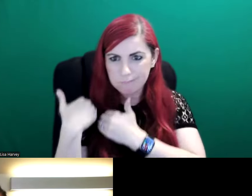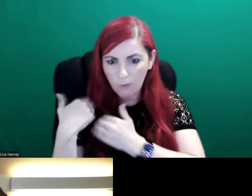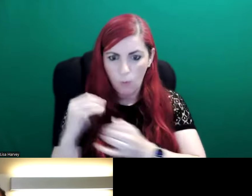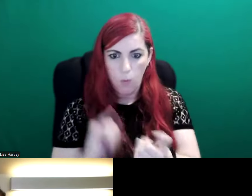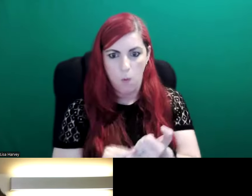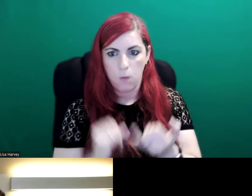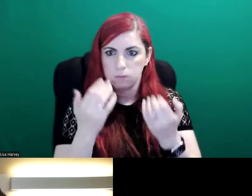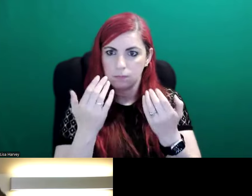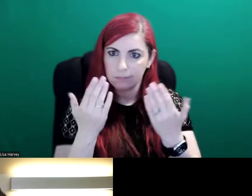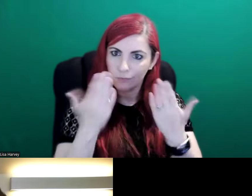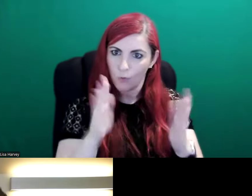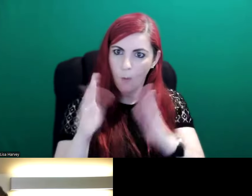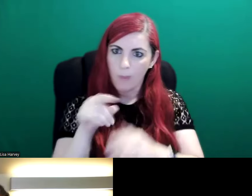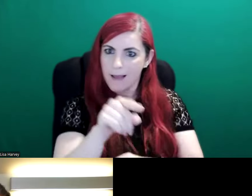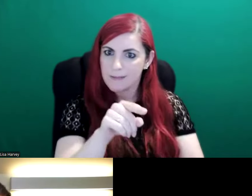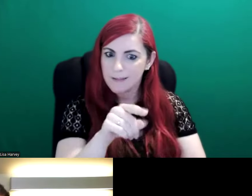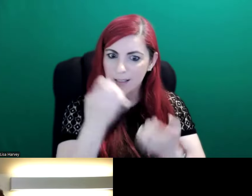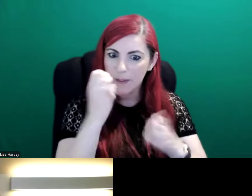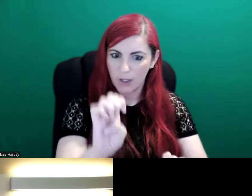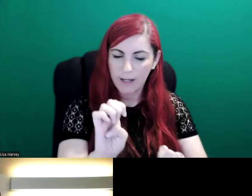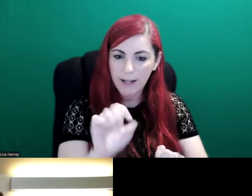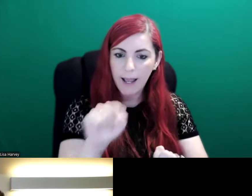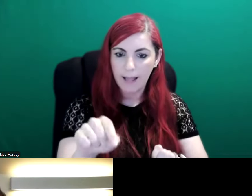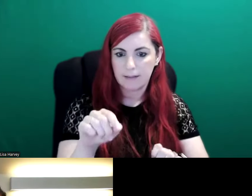who were involved in it, and Mainie Jellett was one of the, one of the driving